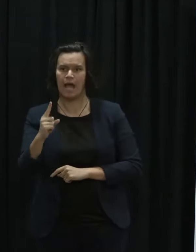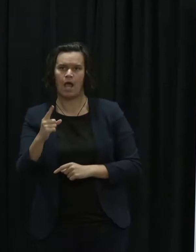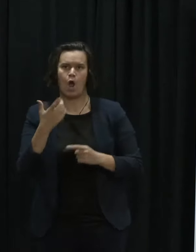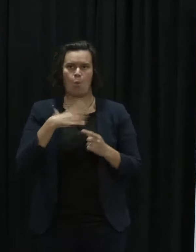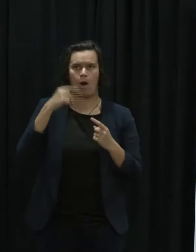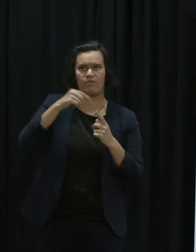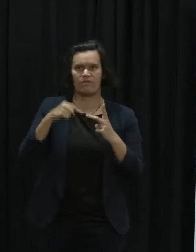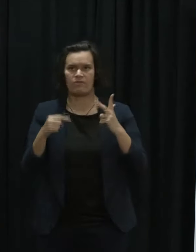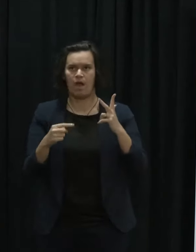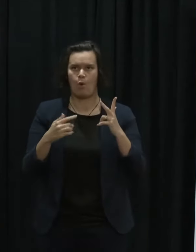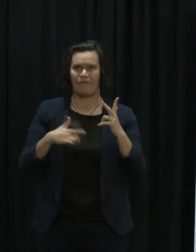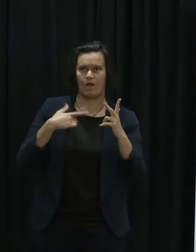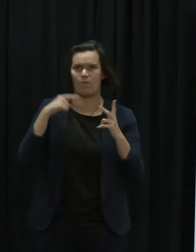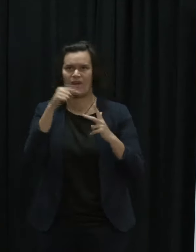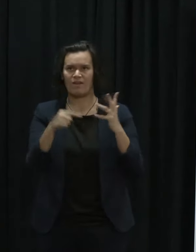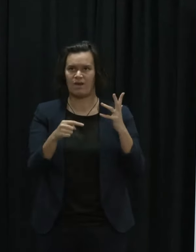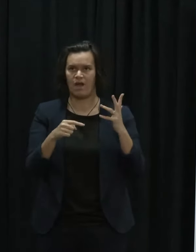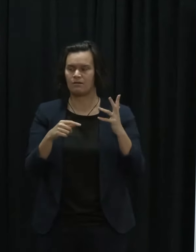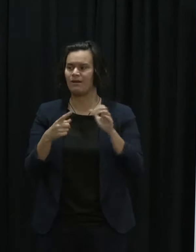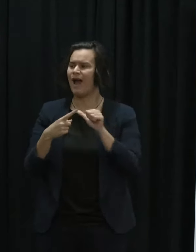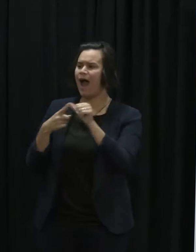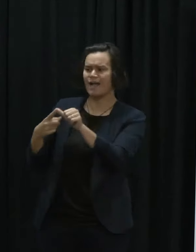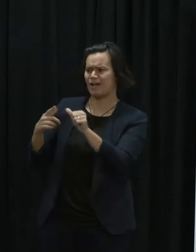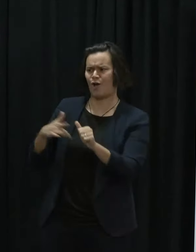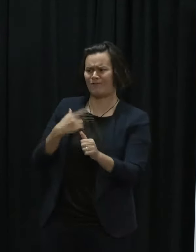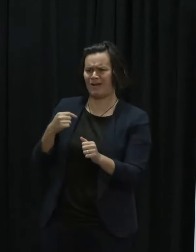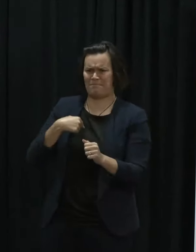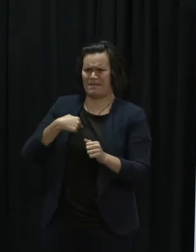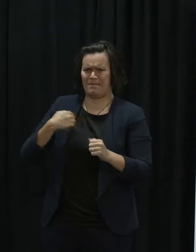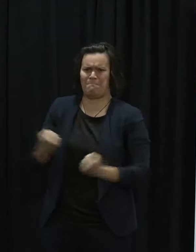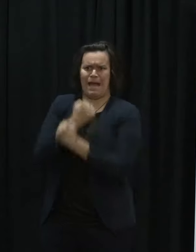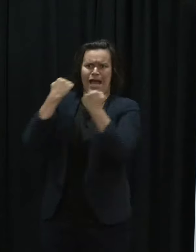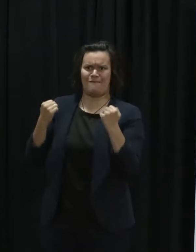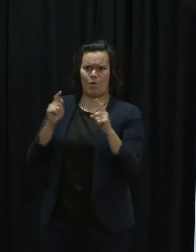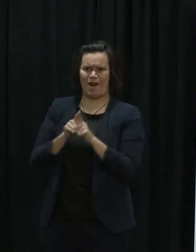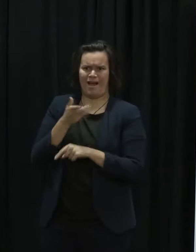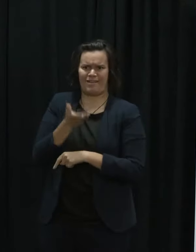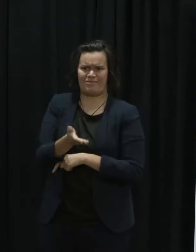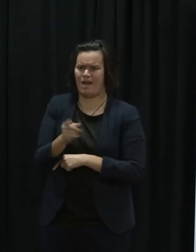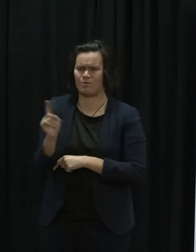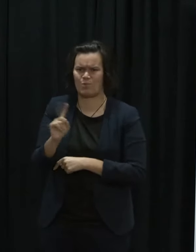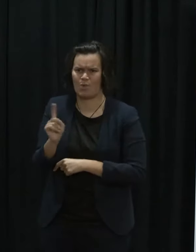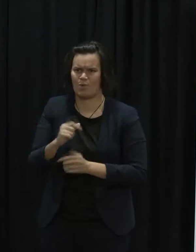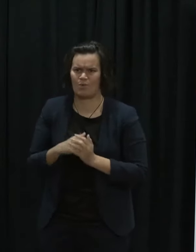on house prices has a market effect? No.